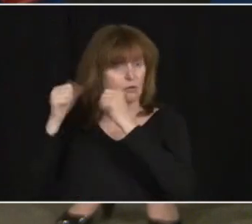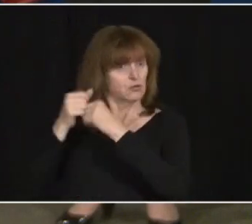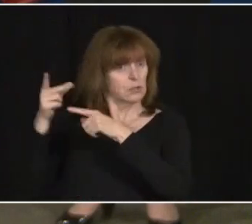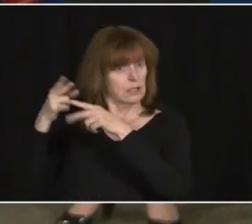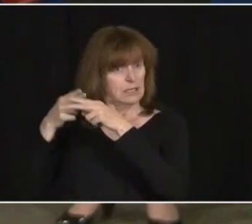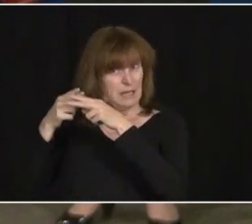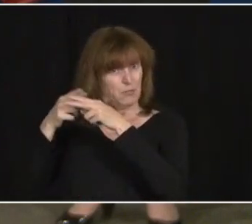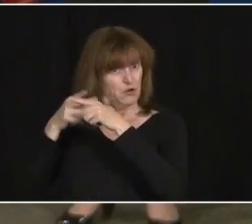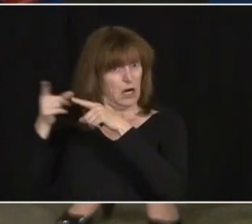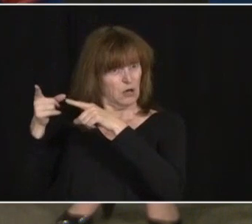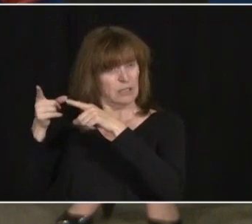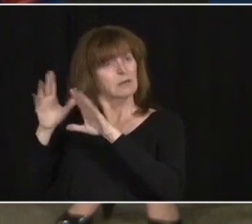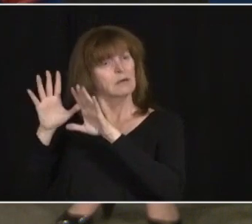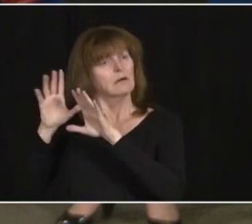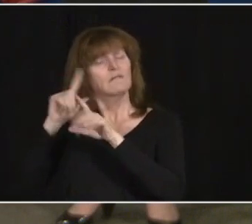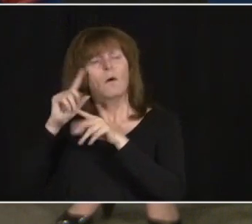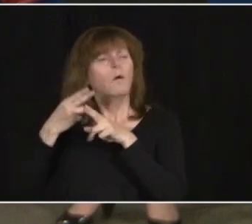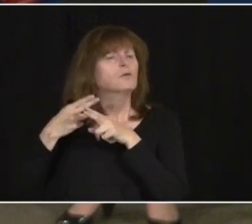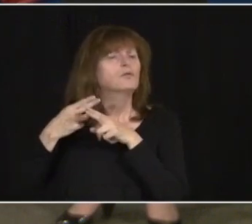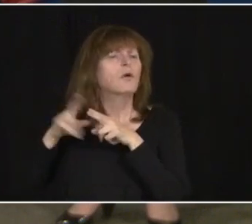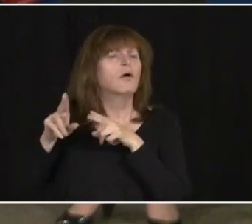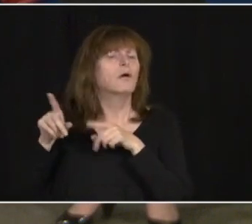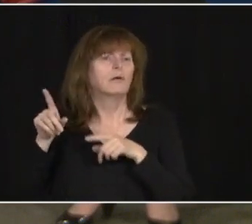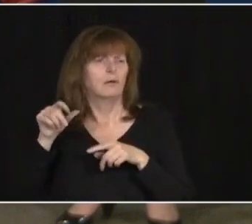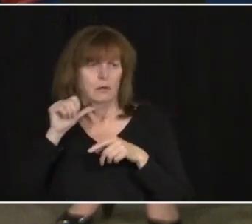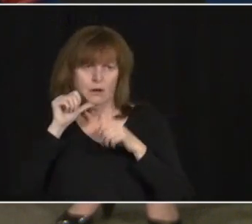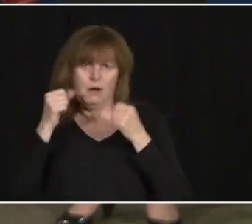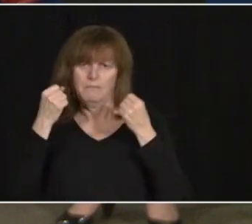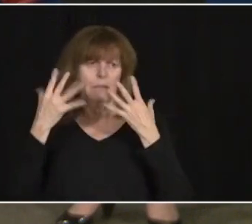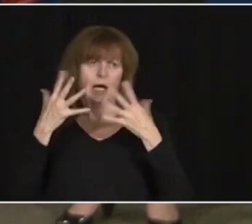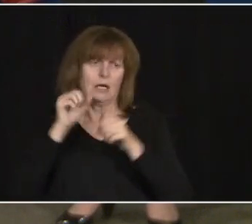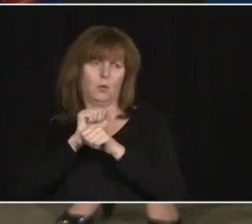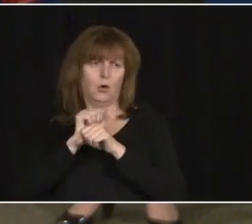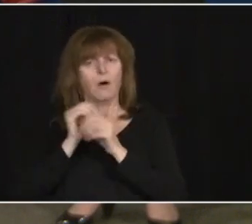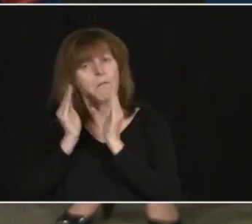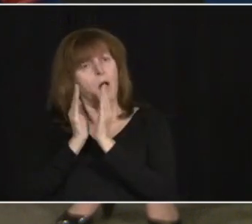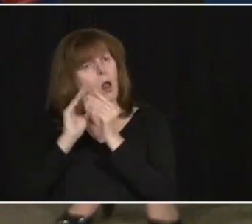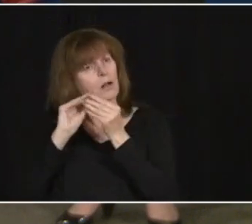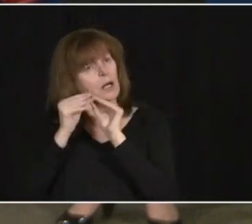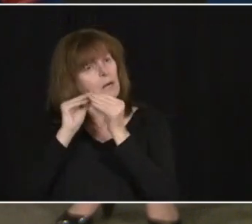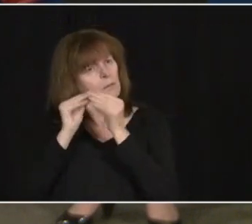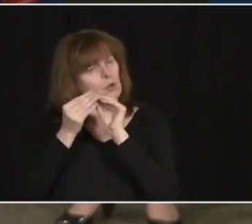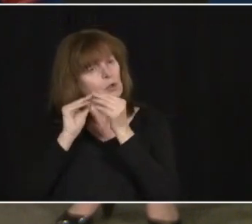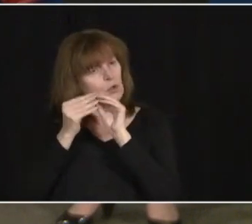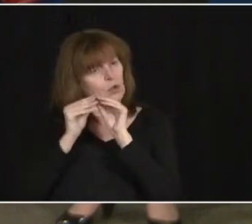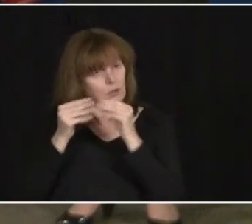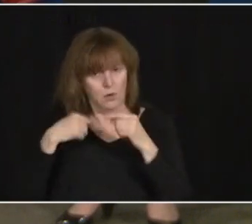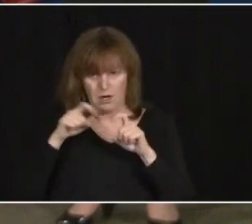We take every decision and weigh all the multiple risks. These decisions are all made